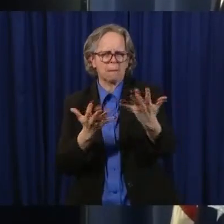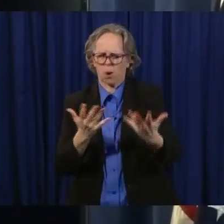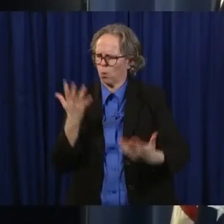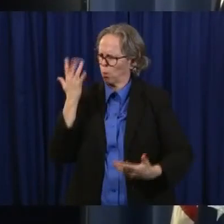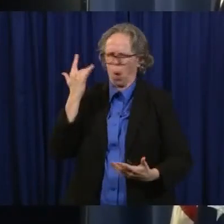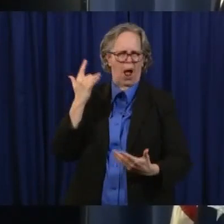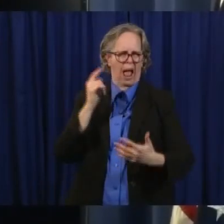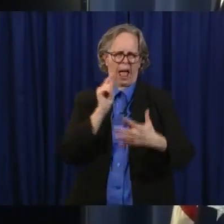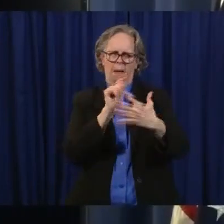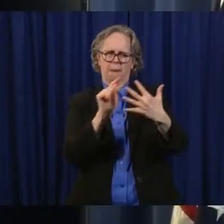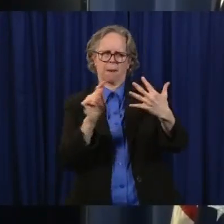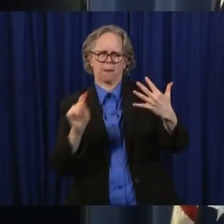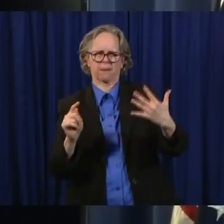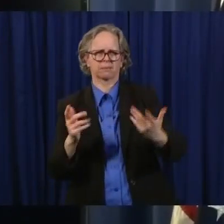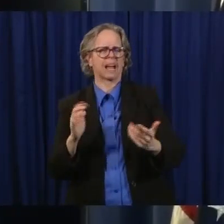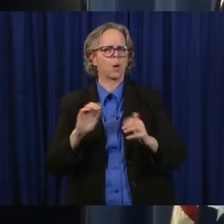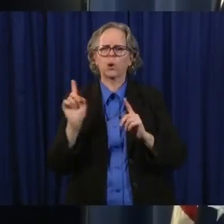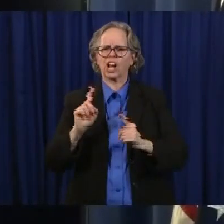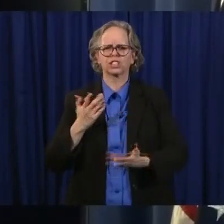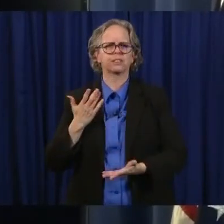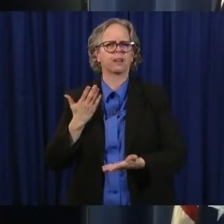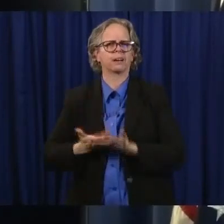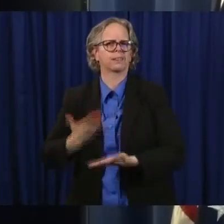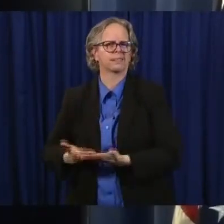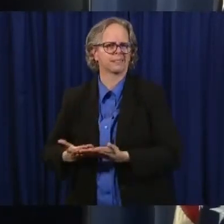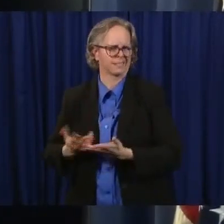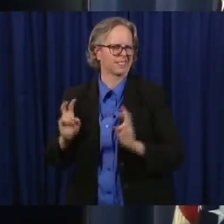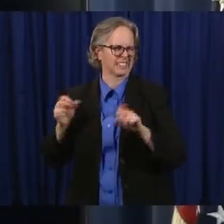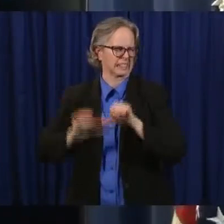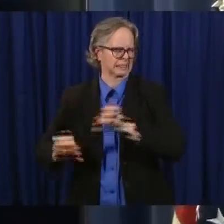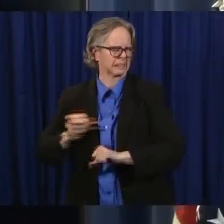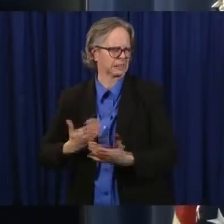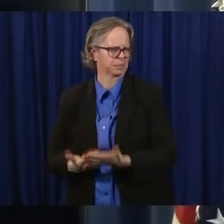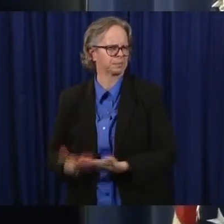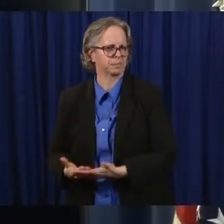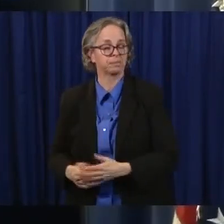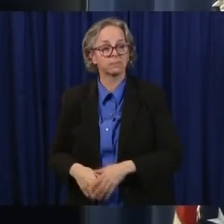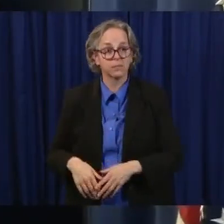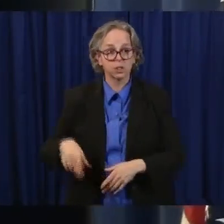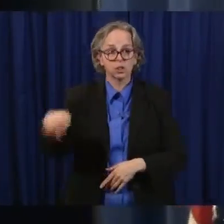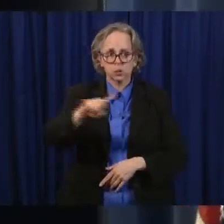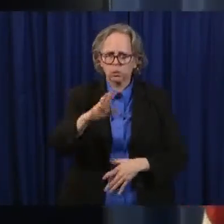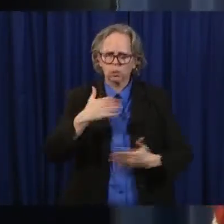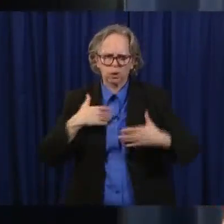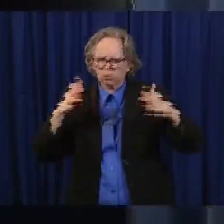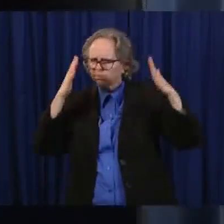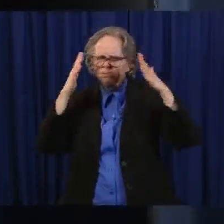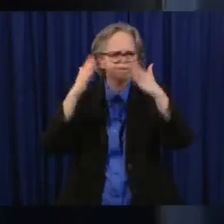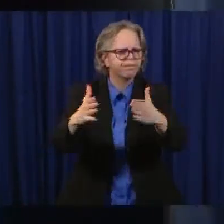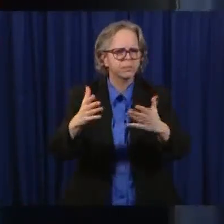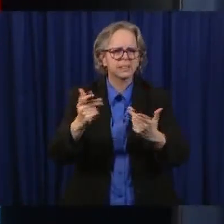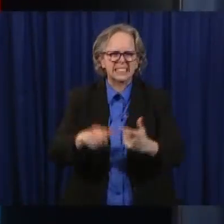PAGE. THERE WE GO. SO IN ORDER FOR US TO UNDERSTAND HOW WE COME ABOUT THE RECOMMENDATIONS WE MAKE,